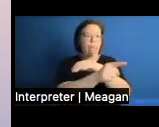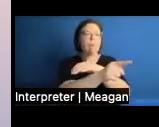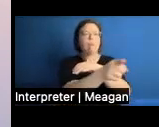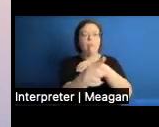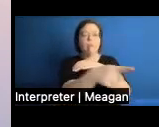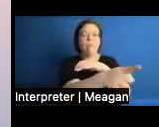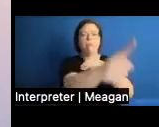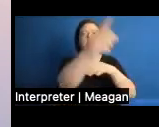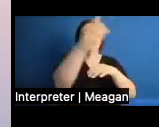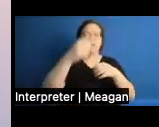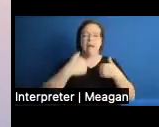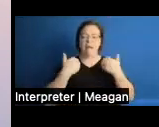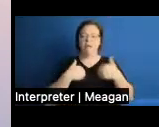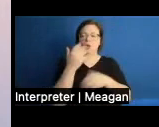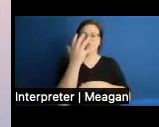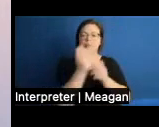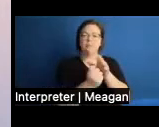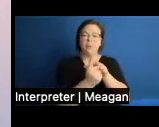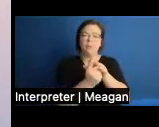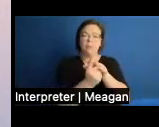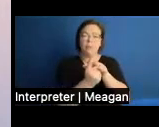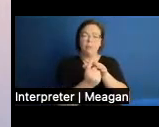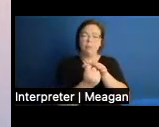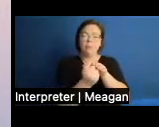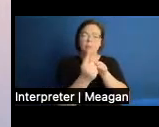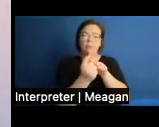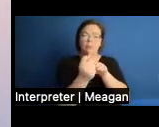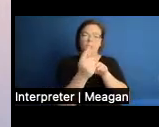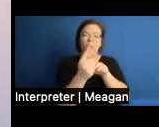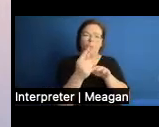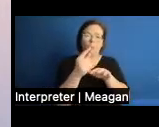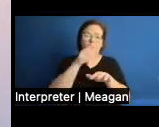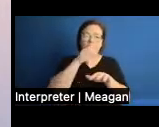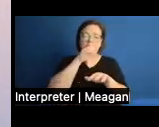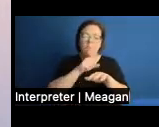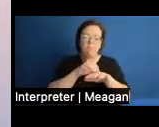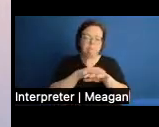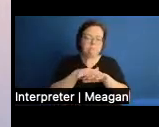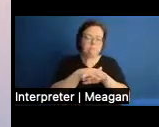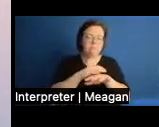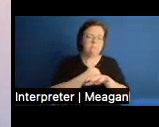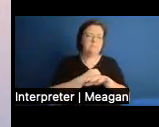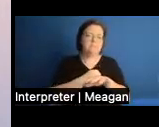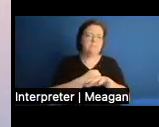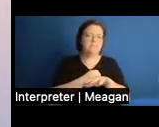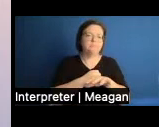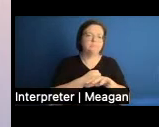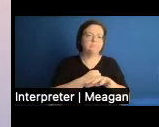a young tree sprouts shooting up from under mould-sogged boards in fingers of brilliance